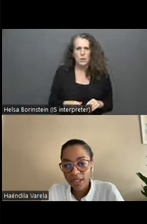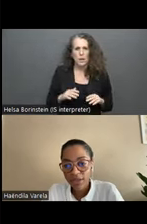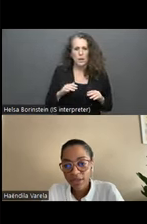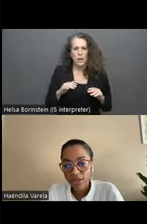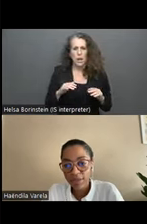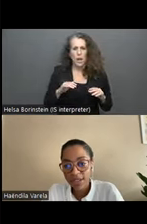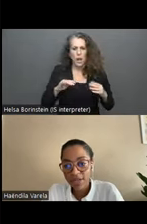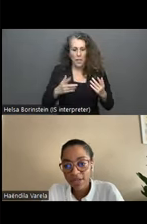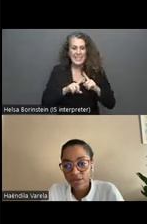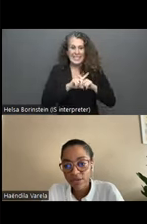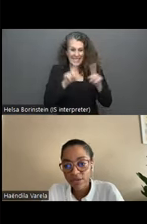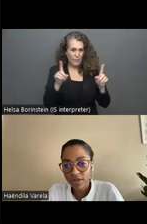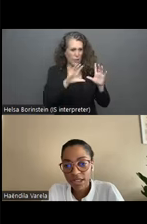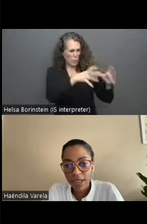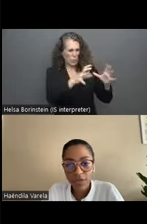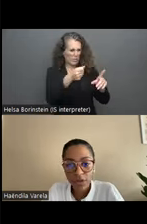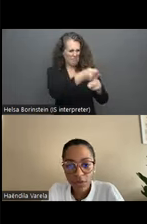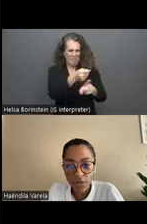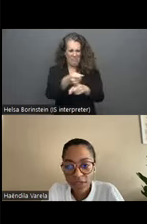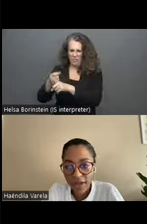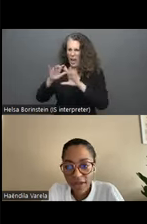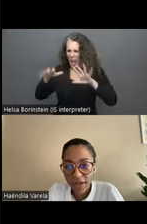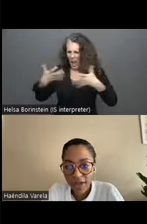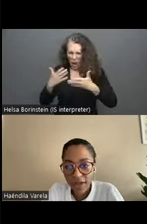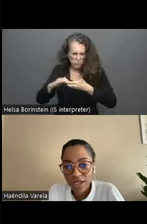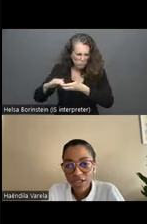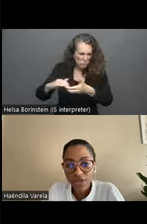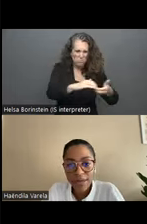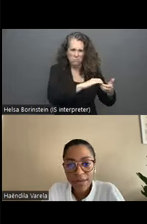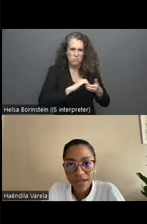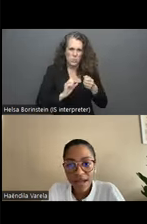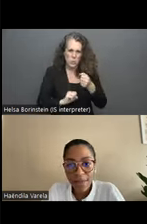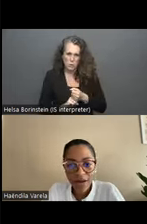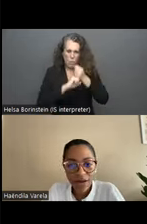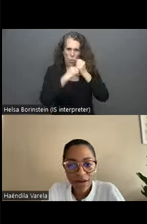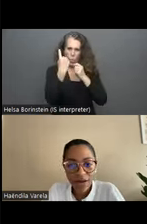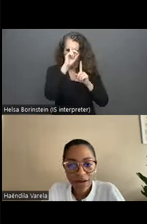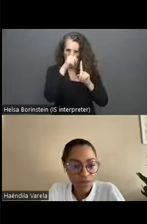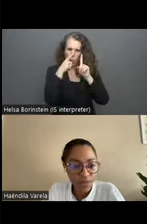Emily available to the personal situation 14:47:35 going to get don't want you to cover